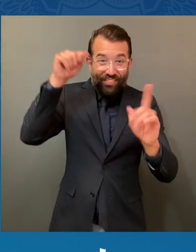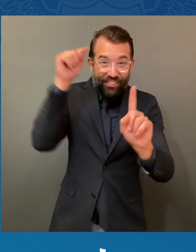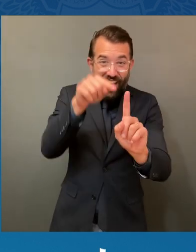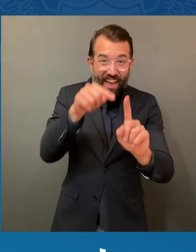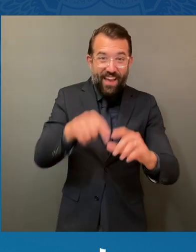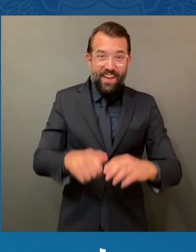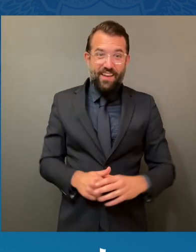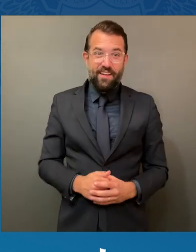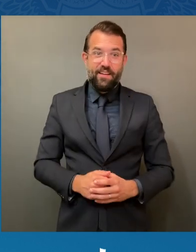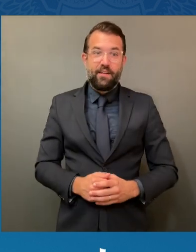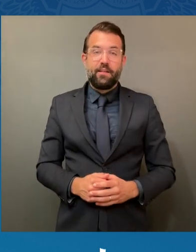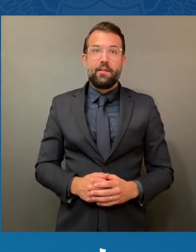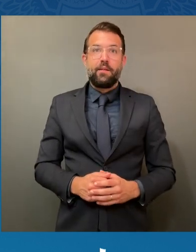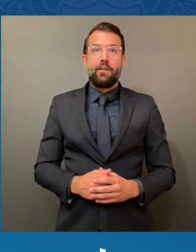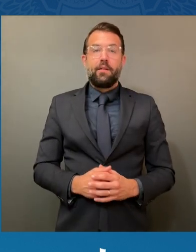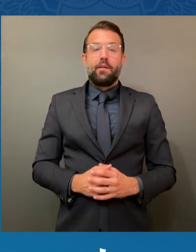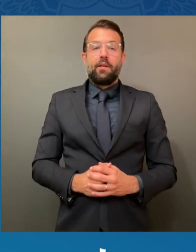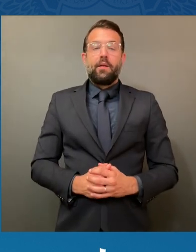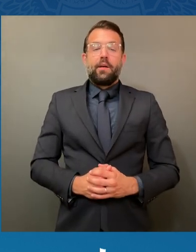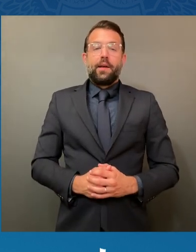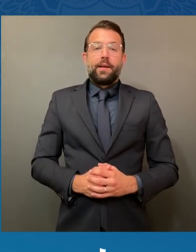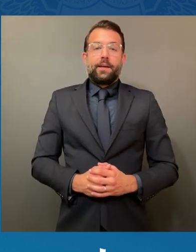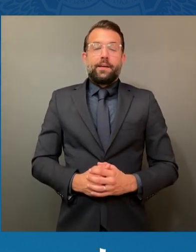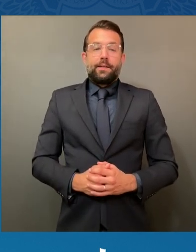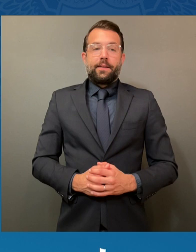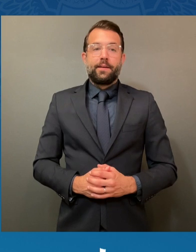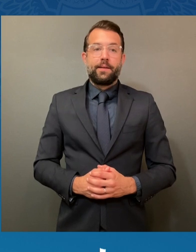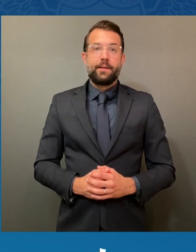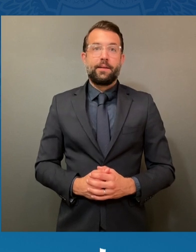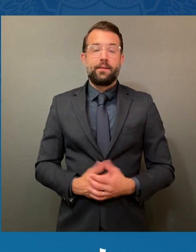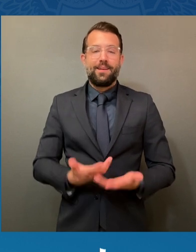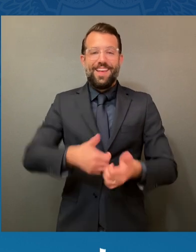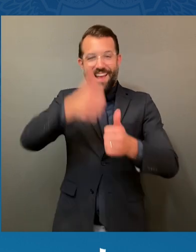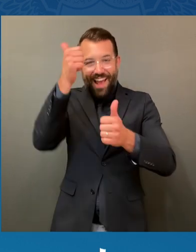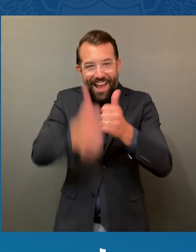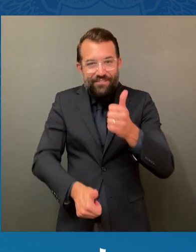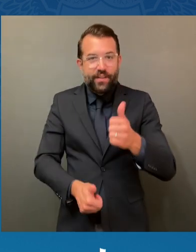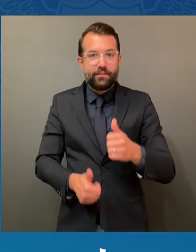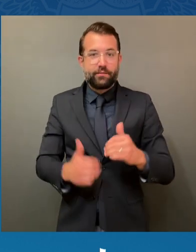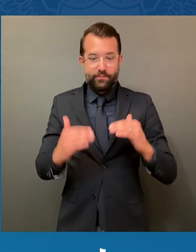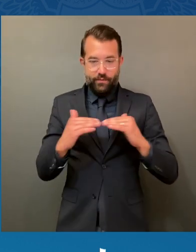And so, on every level, it becomes incumbent on us --